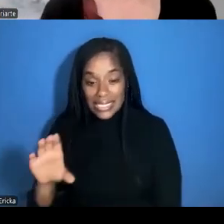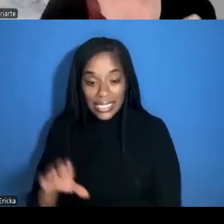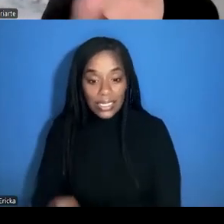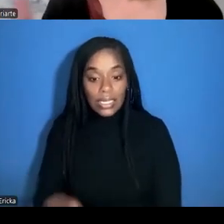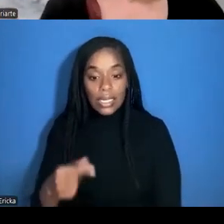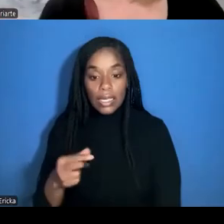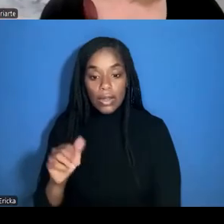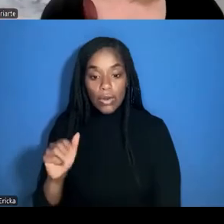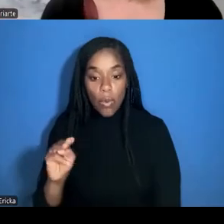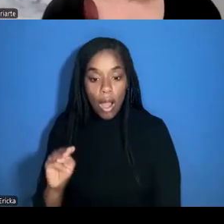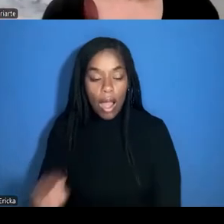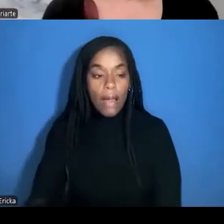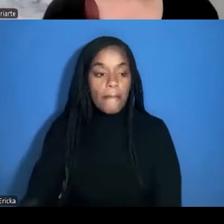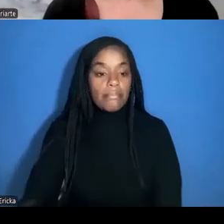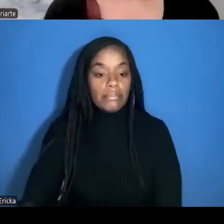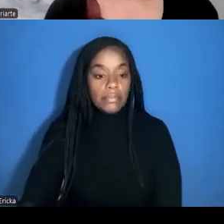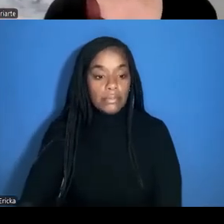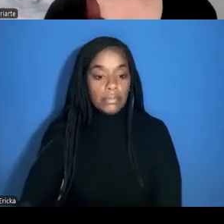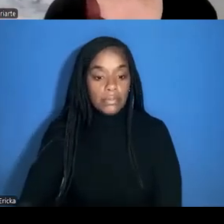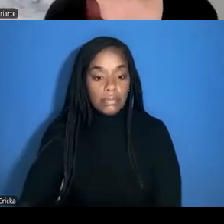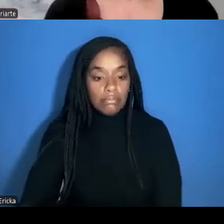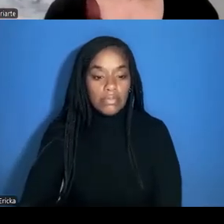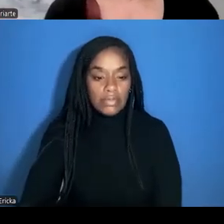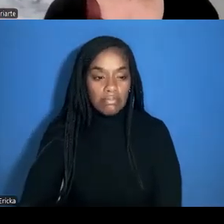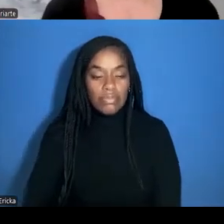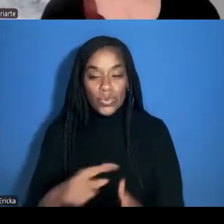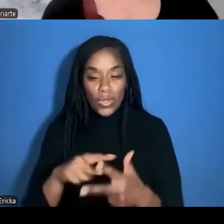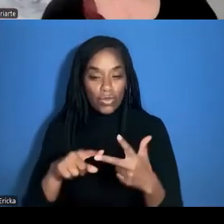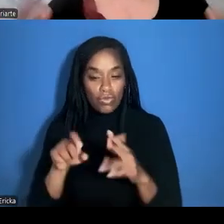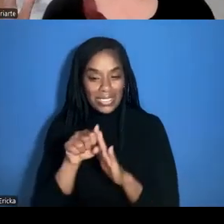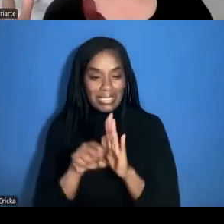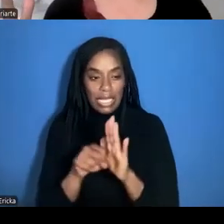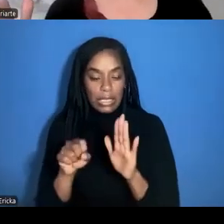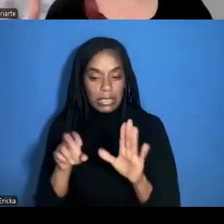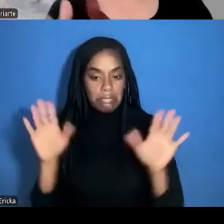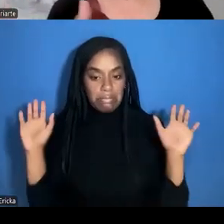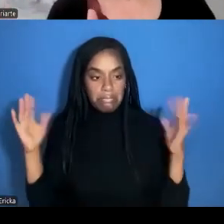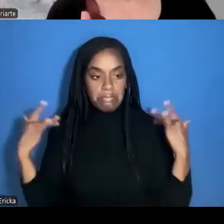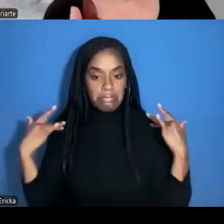As you can see here, there are three states that have not, now, in some states,